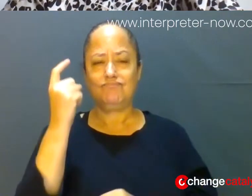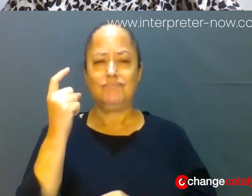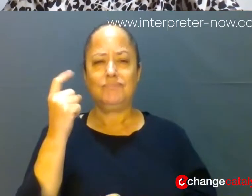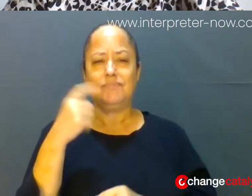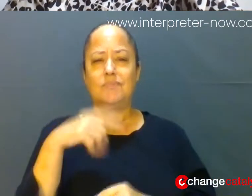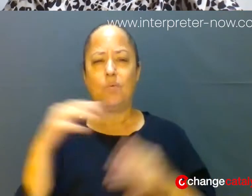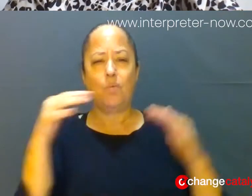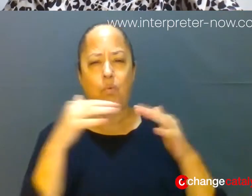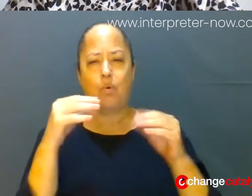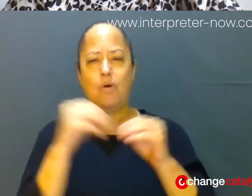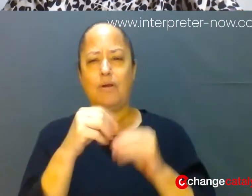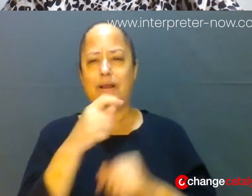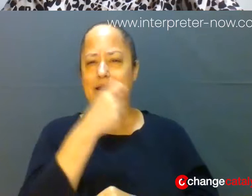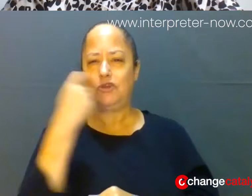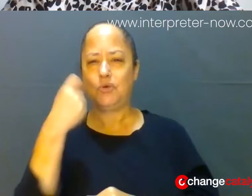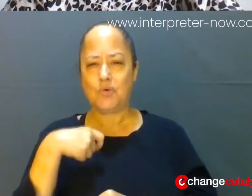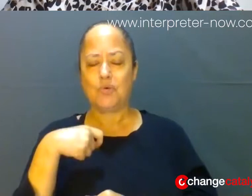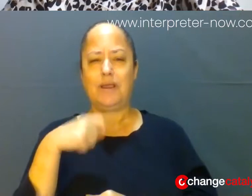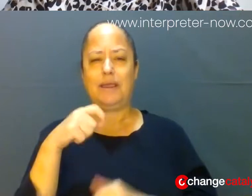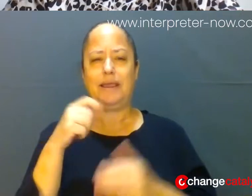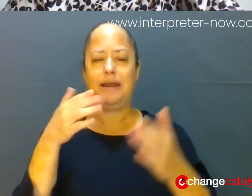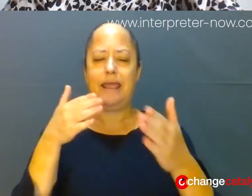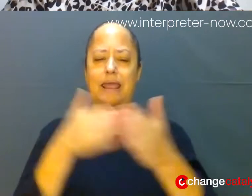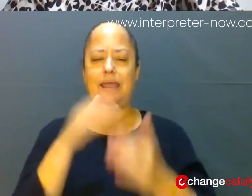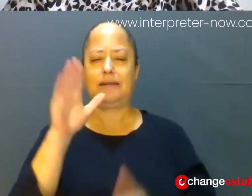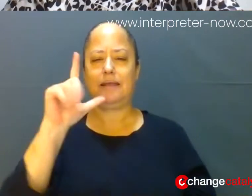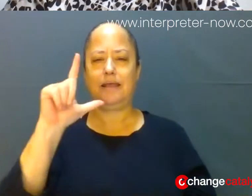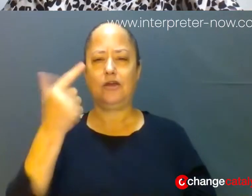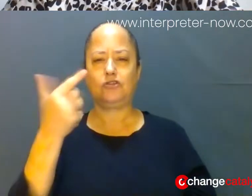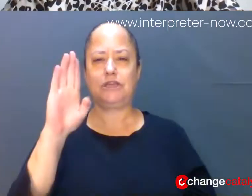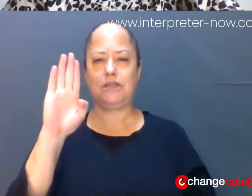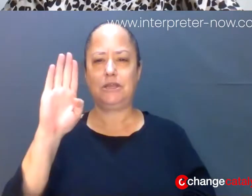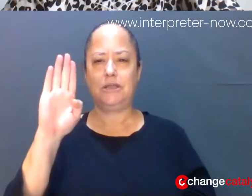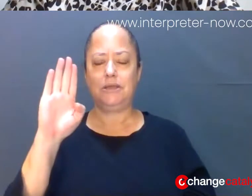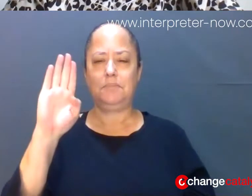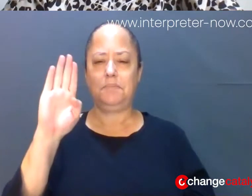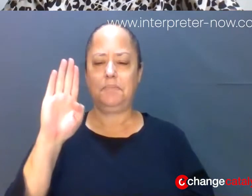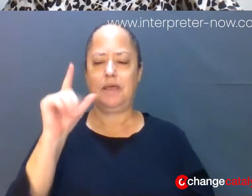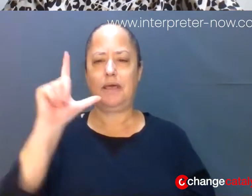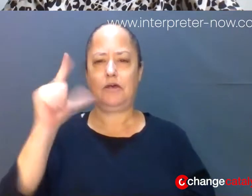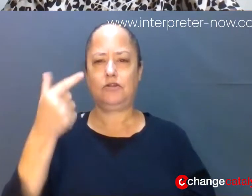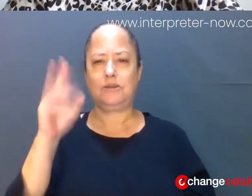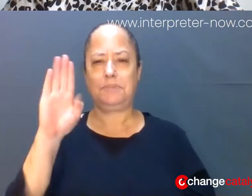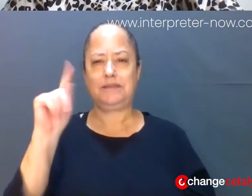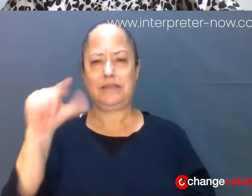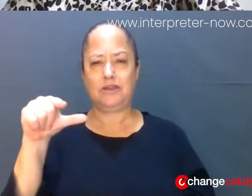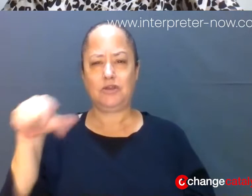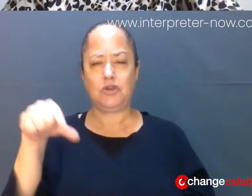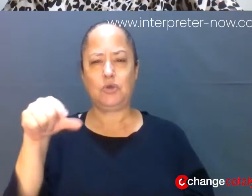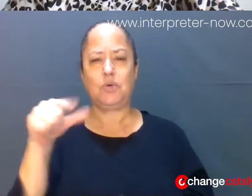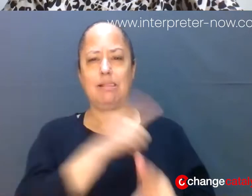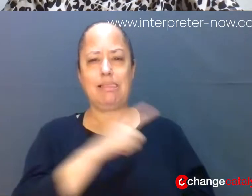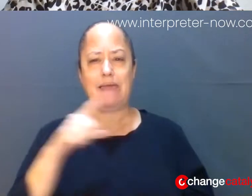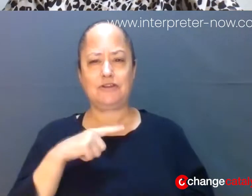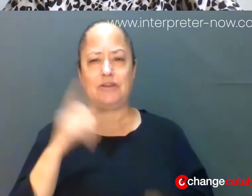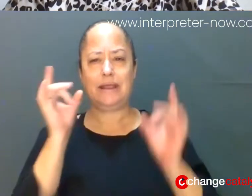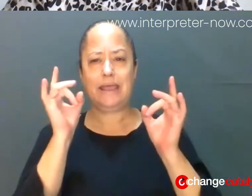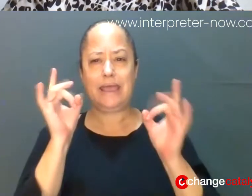of the world, anti-LGBTQIA+ legislation, anti-trans, anti-Asian, anti-Black hate crimes, and other